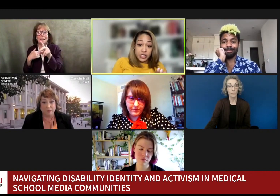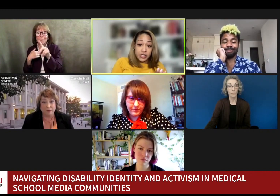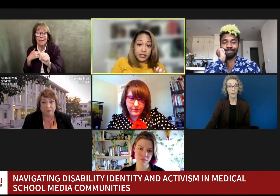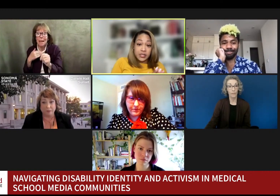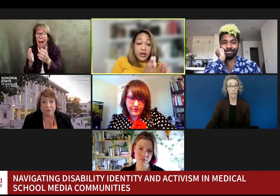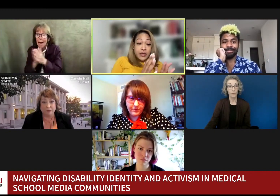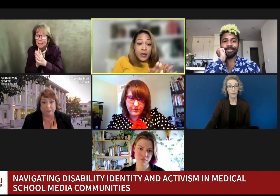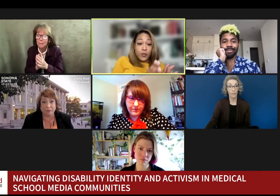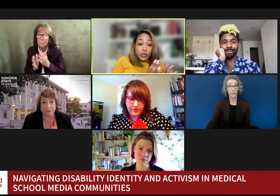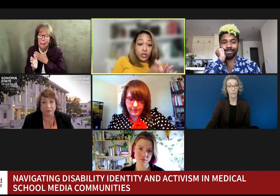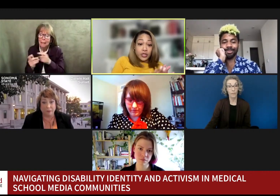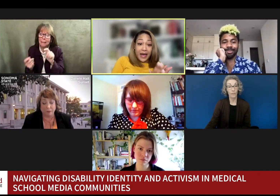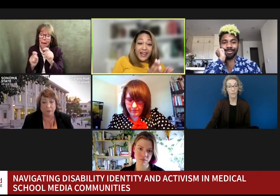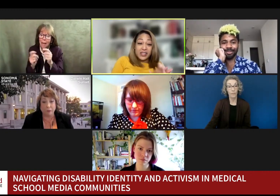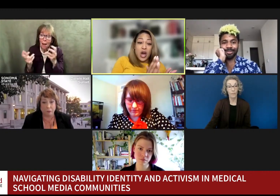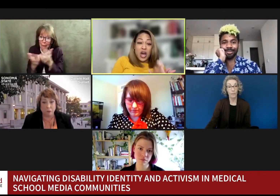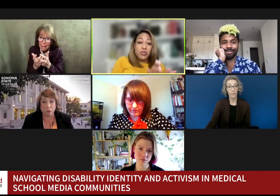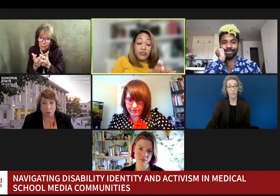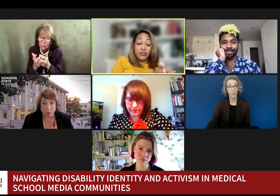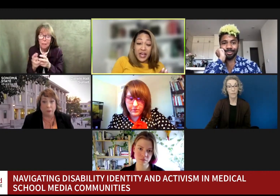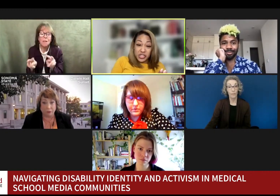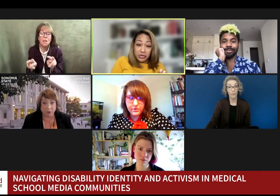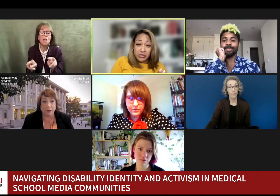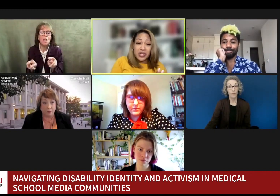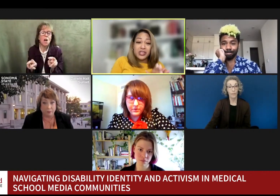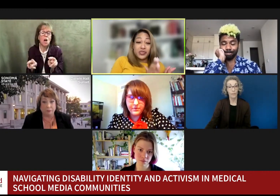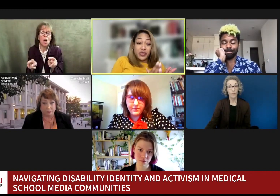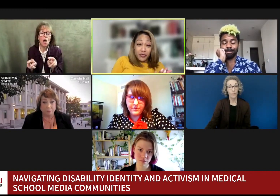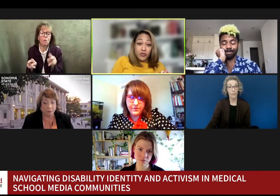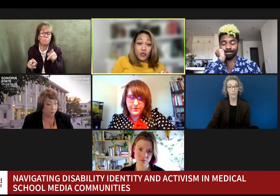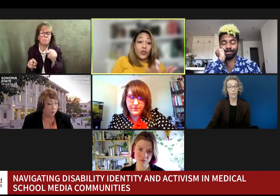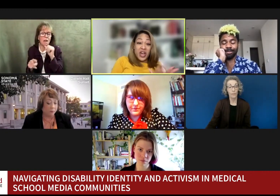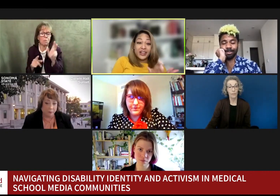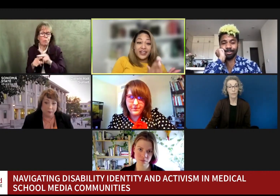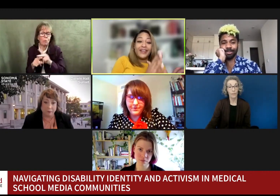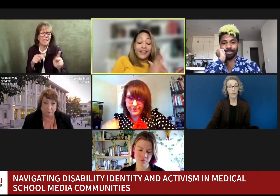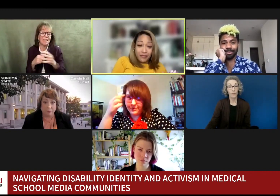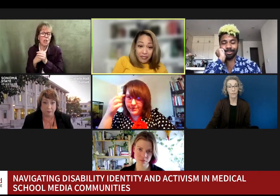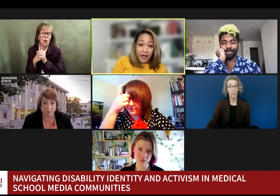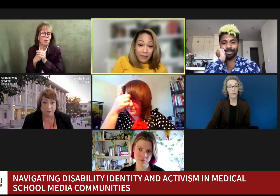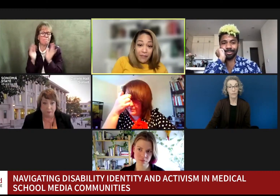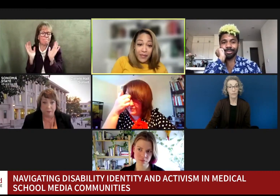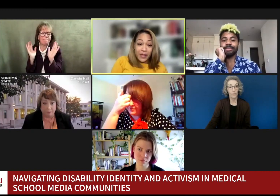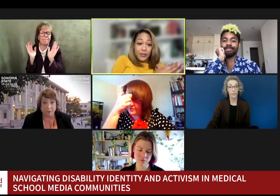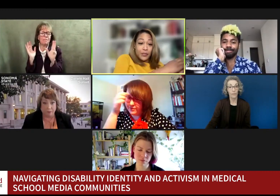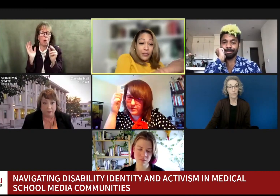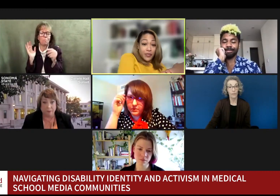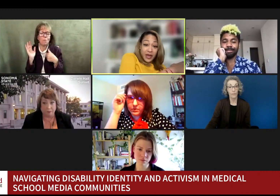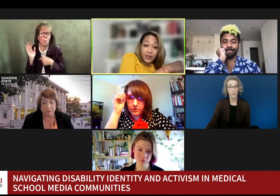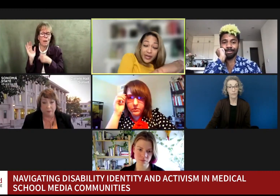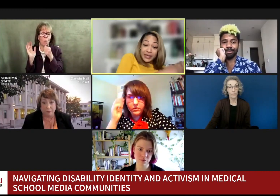accommodations, they were looked at as unprofessional. So therefore, we're not gonna give them,